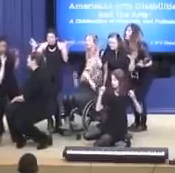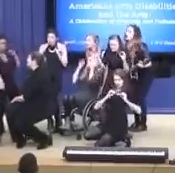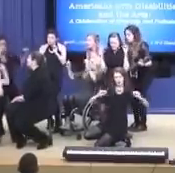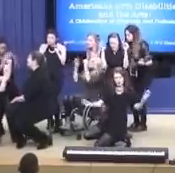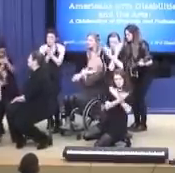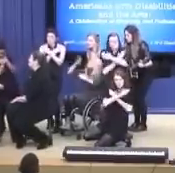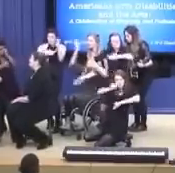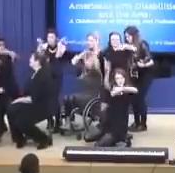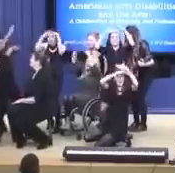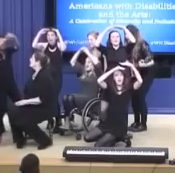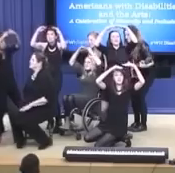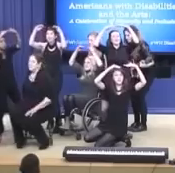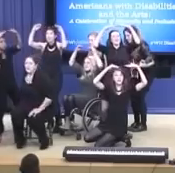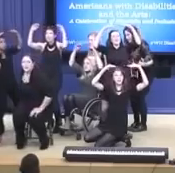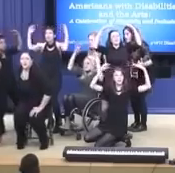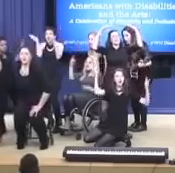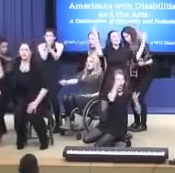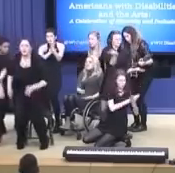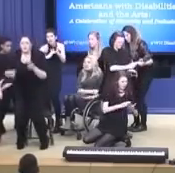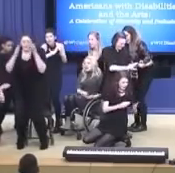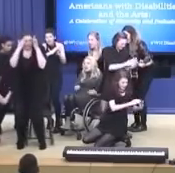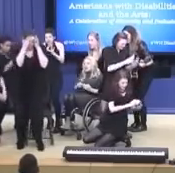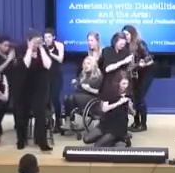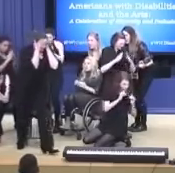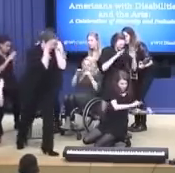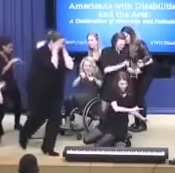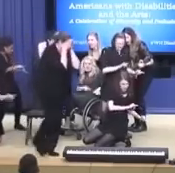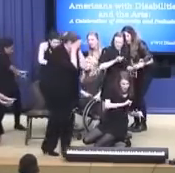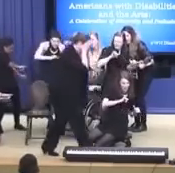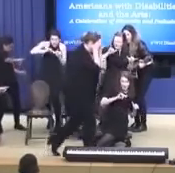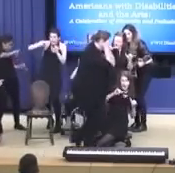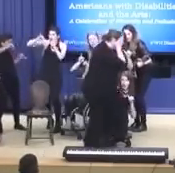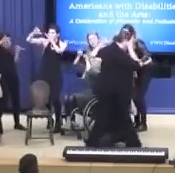No sleep in Heaven or Bethlehem